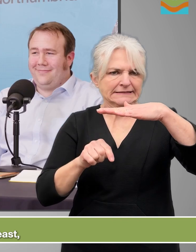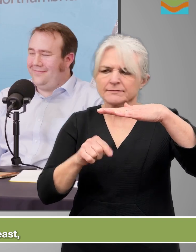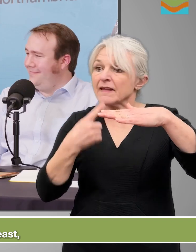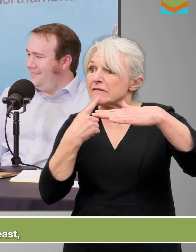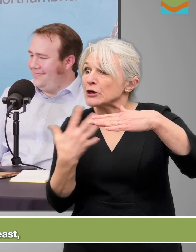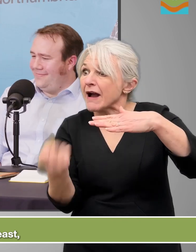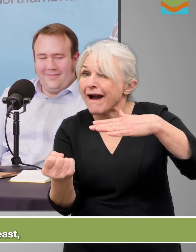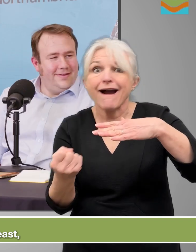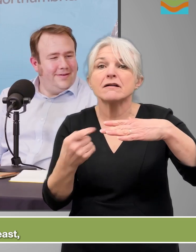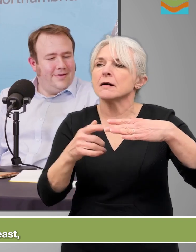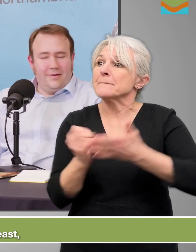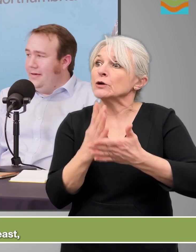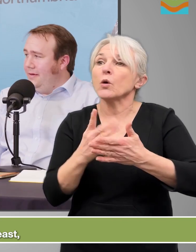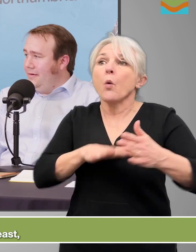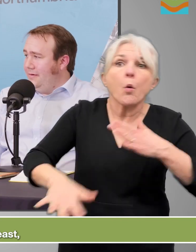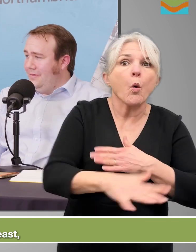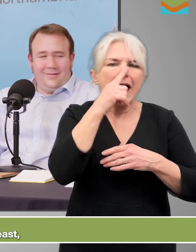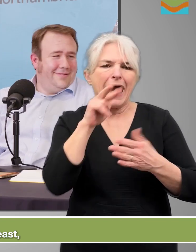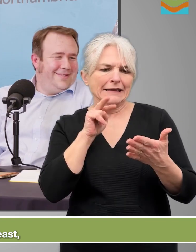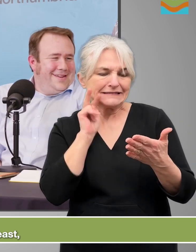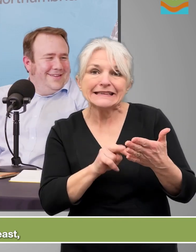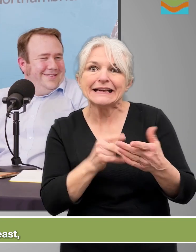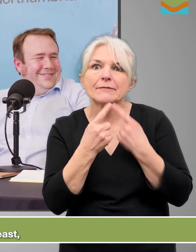Thank you, Holger. Last but definitely not the least,